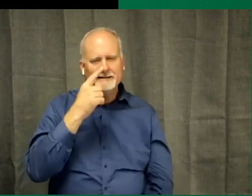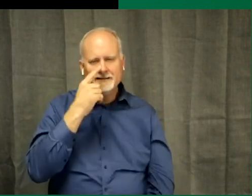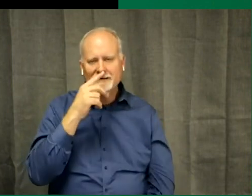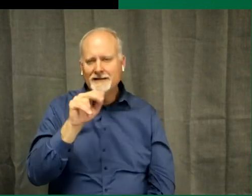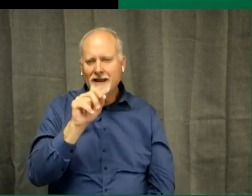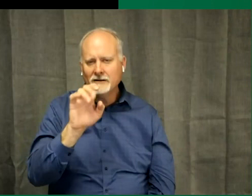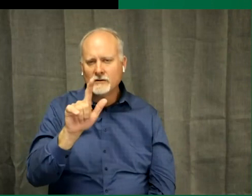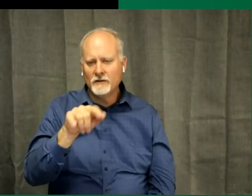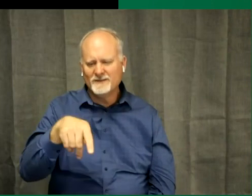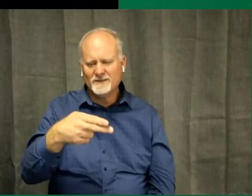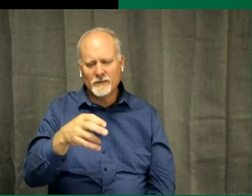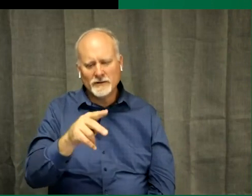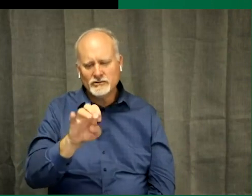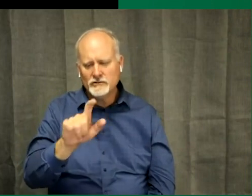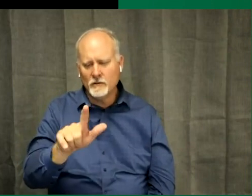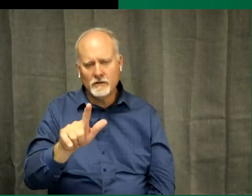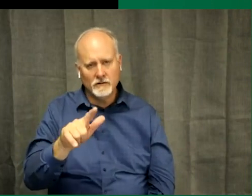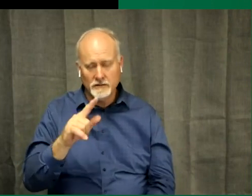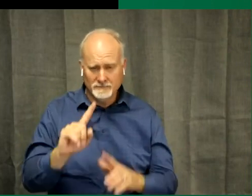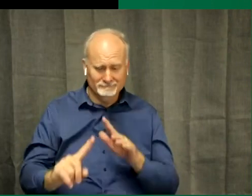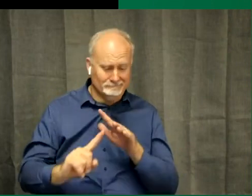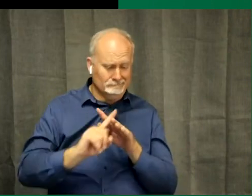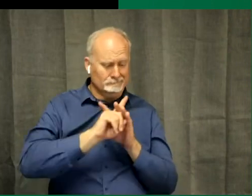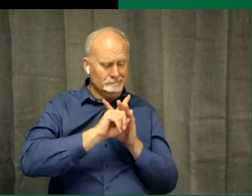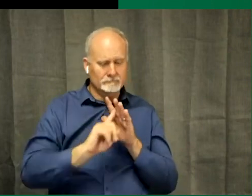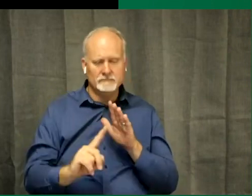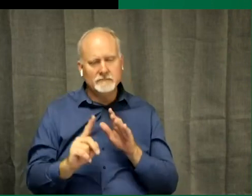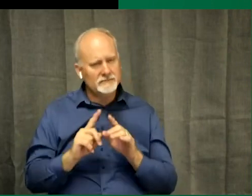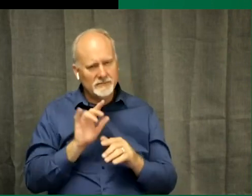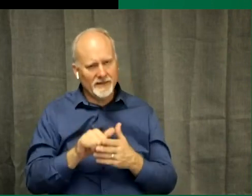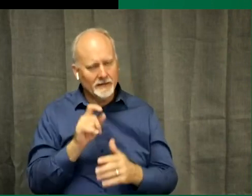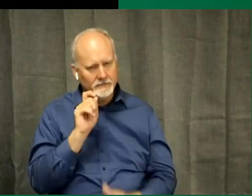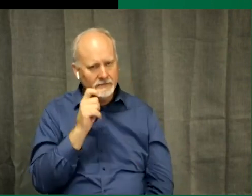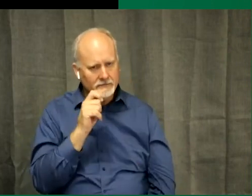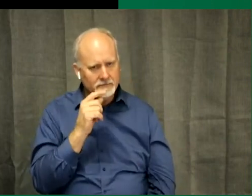importantly we offer every student an opportunity to test at student health so every student we have